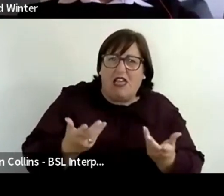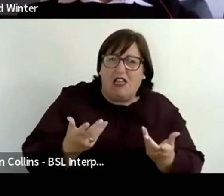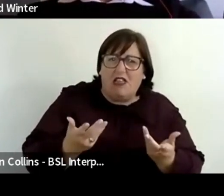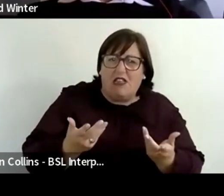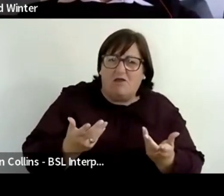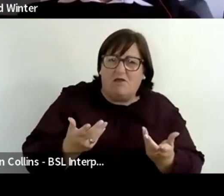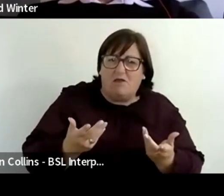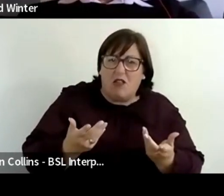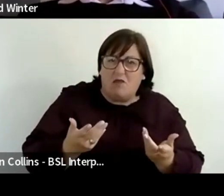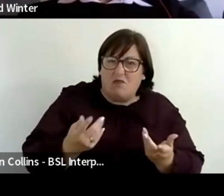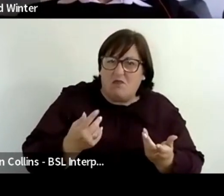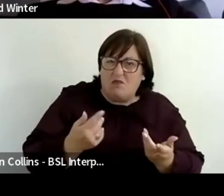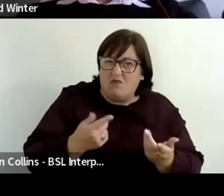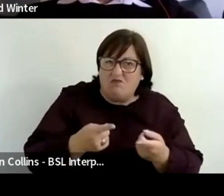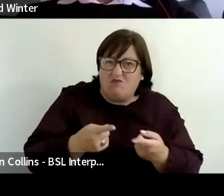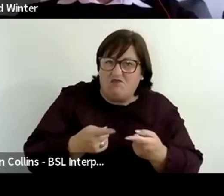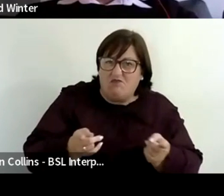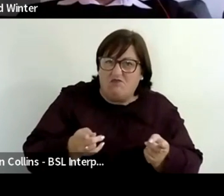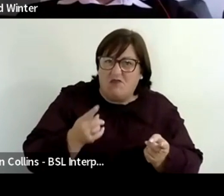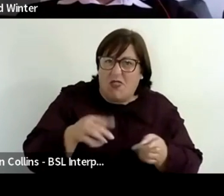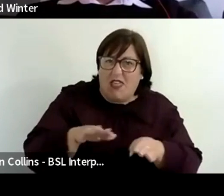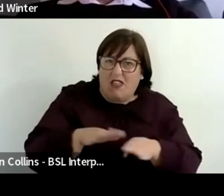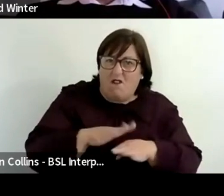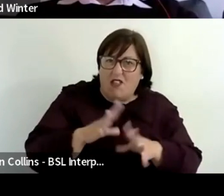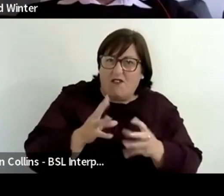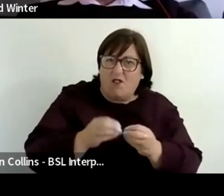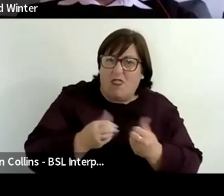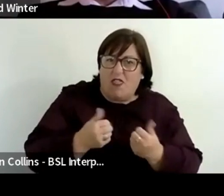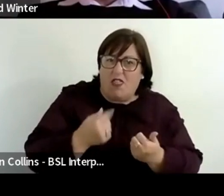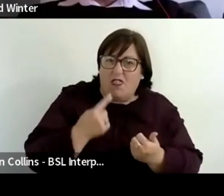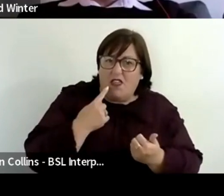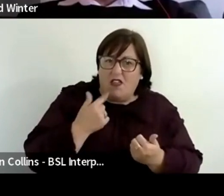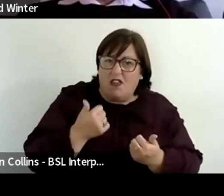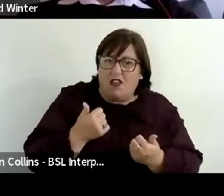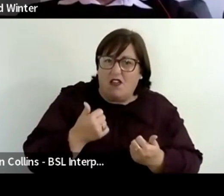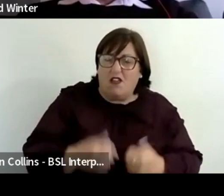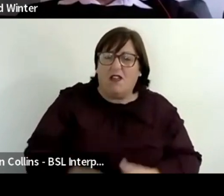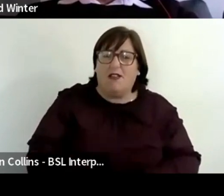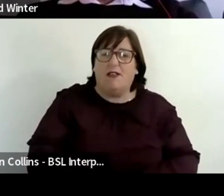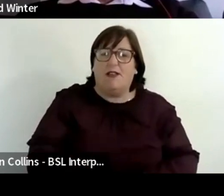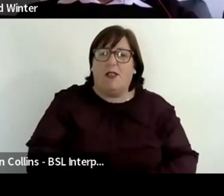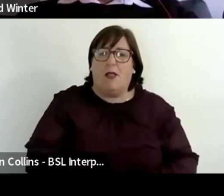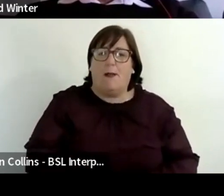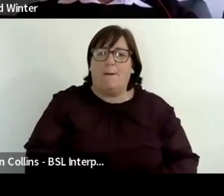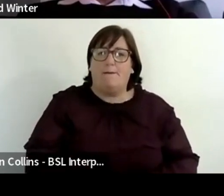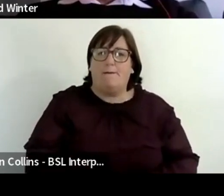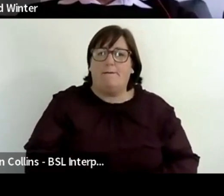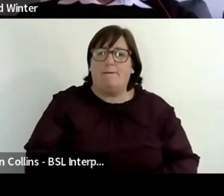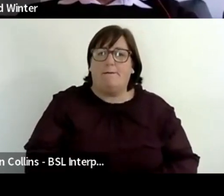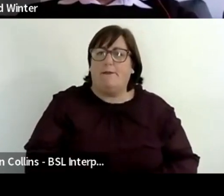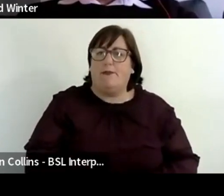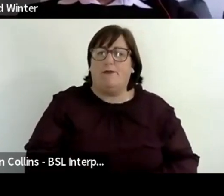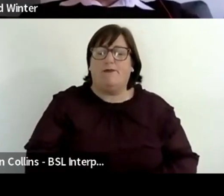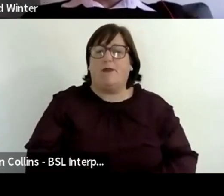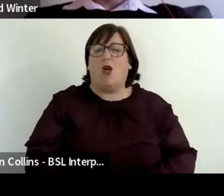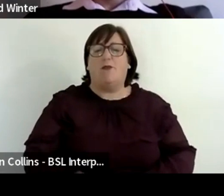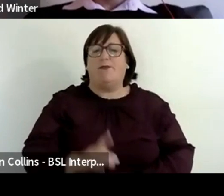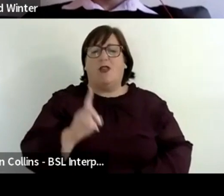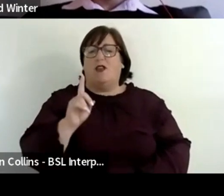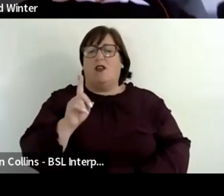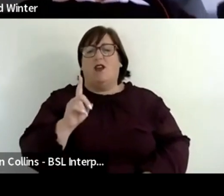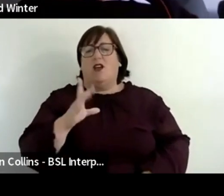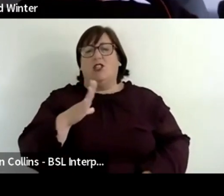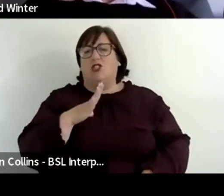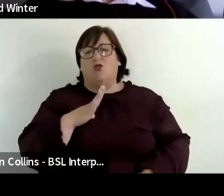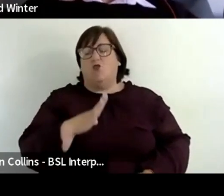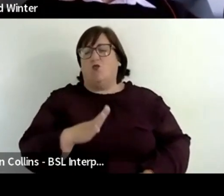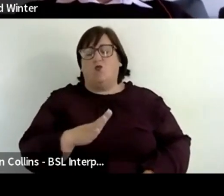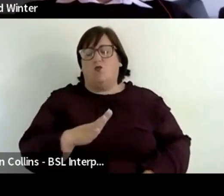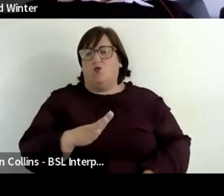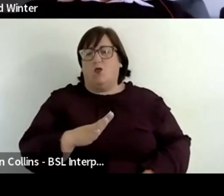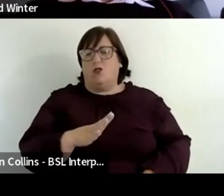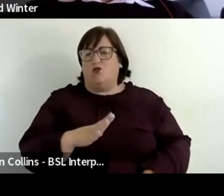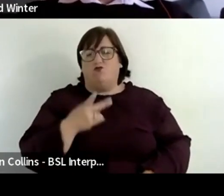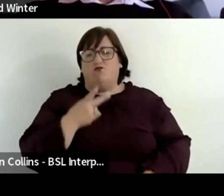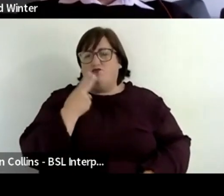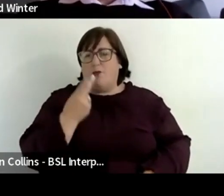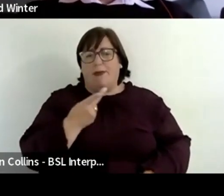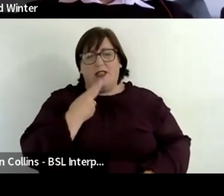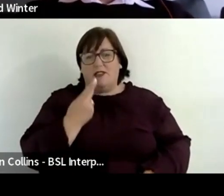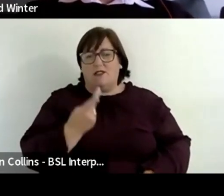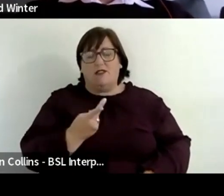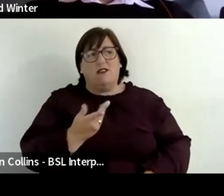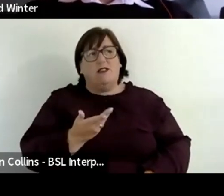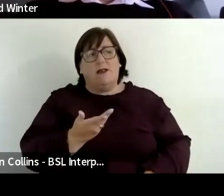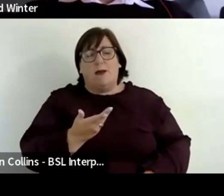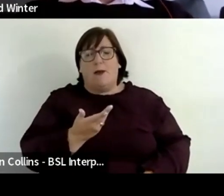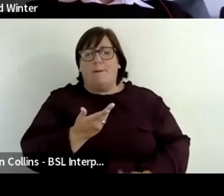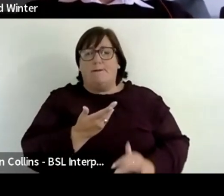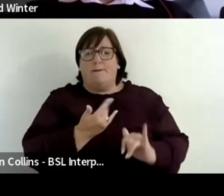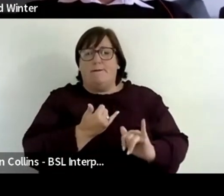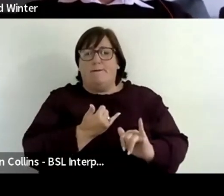I would just say, sometimes it can feel, I have been looking for jobs